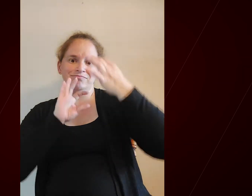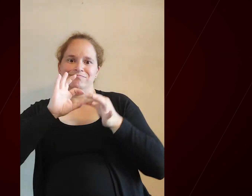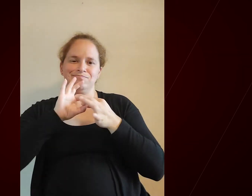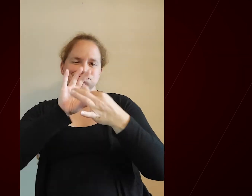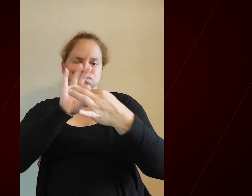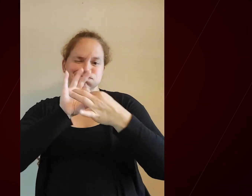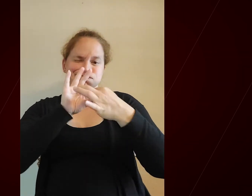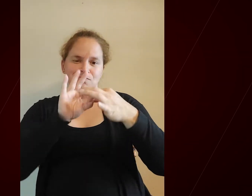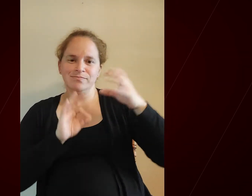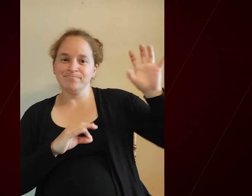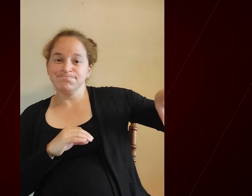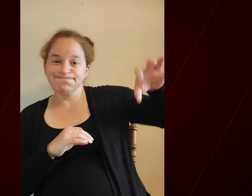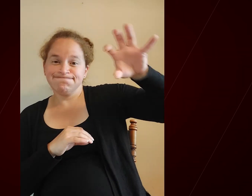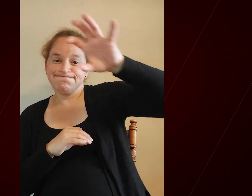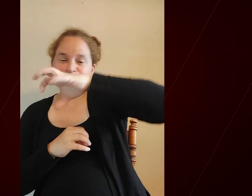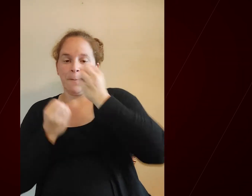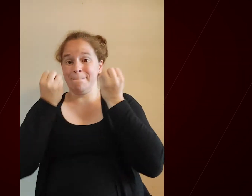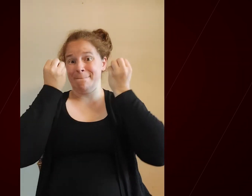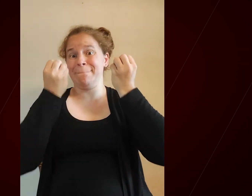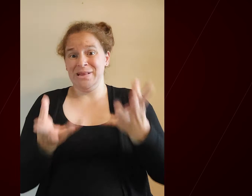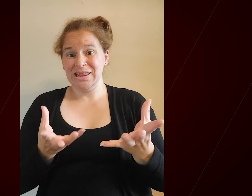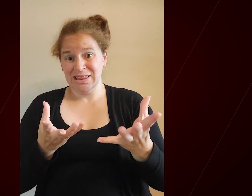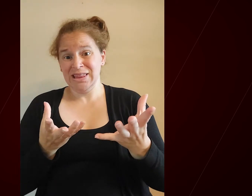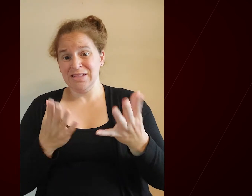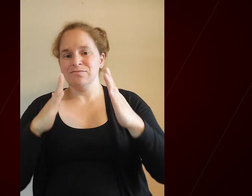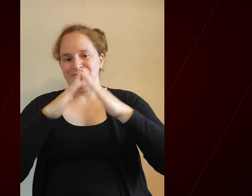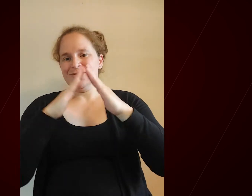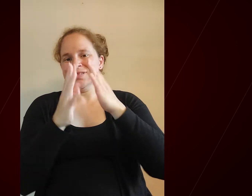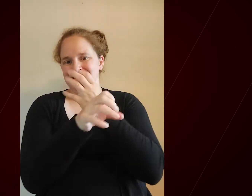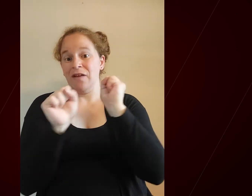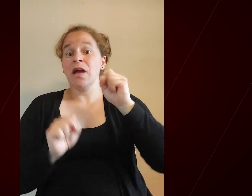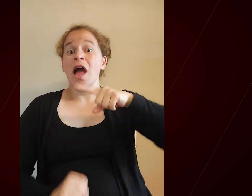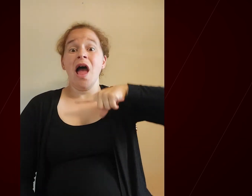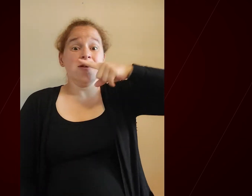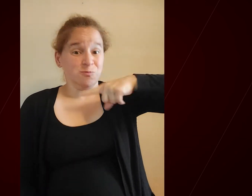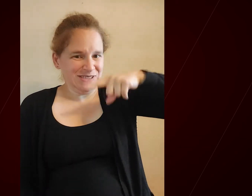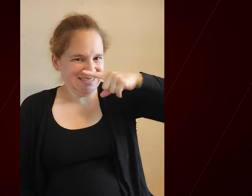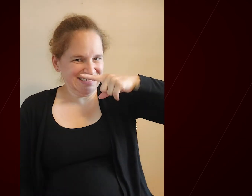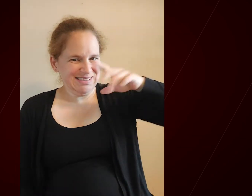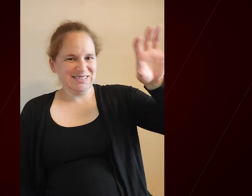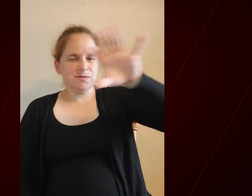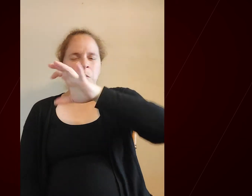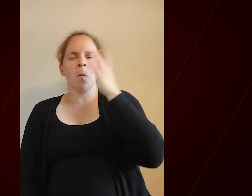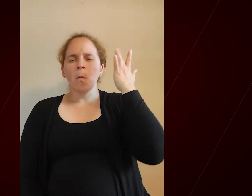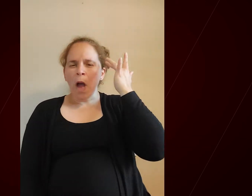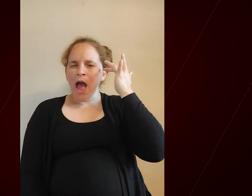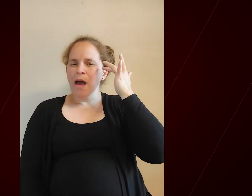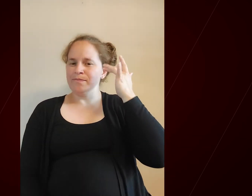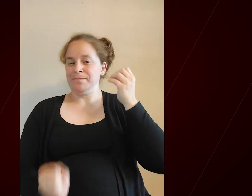in close collaboration with several organisations as well as shelters in the hearing community.